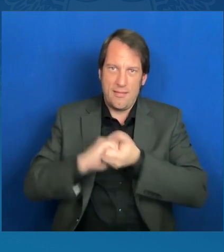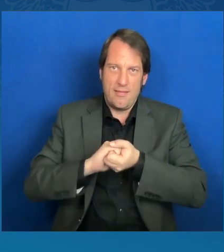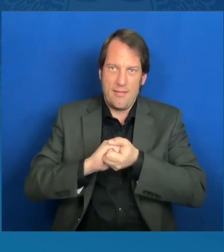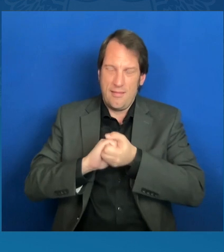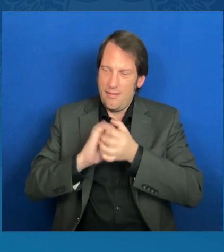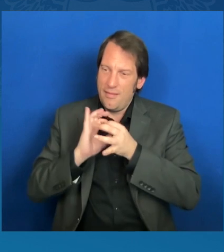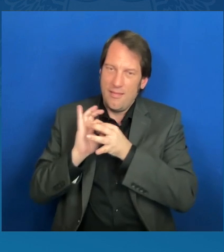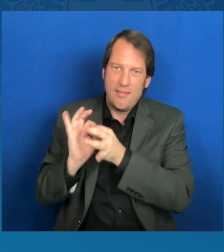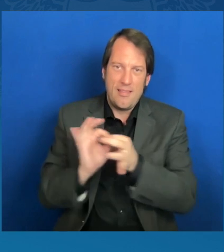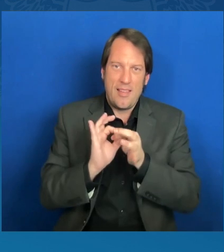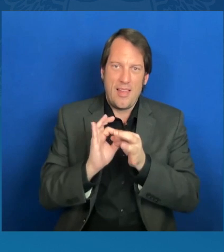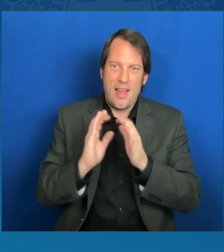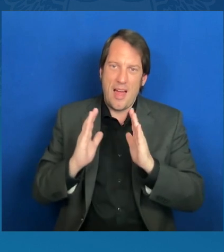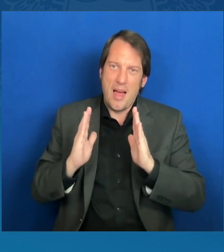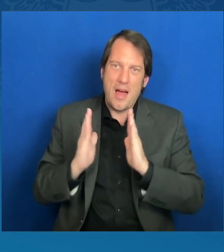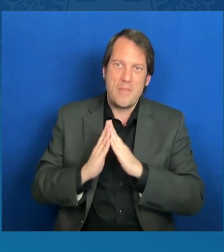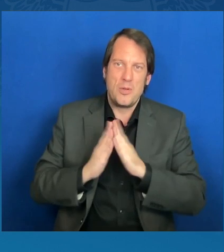All of that is the spirit behind this work.